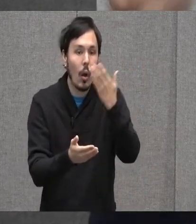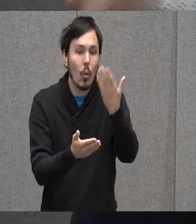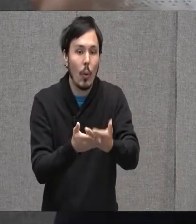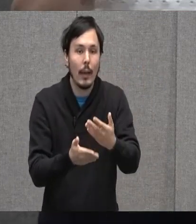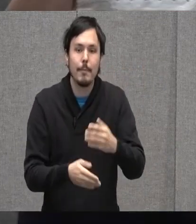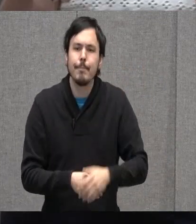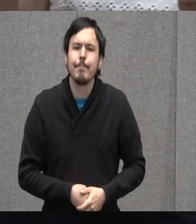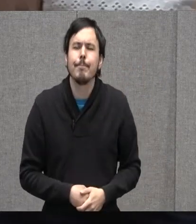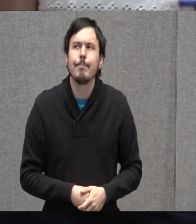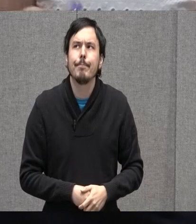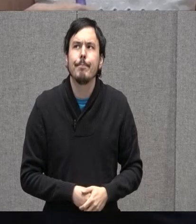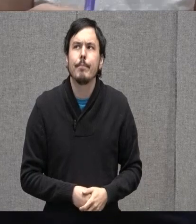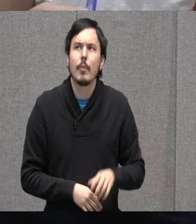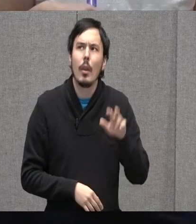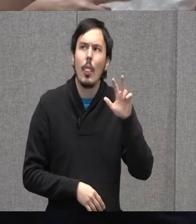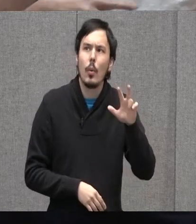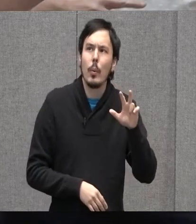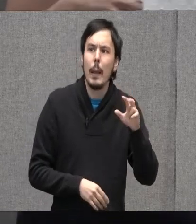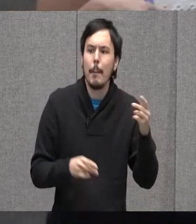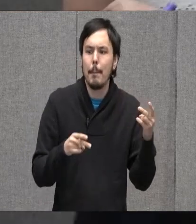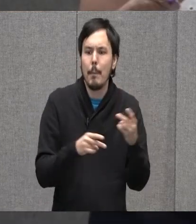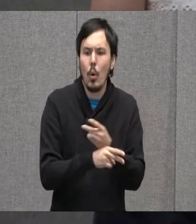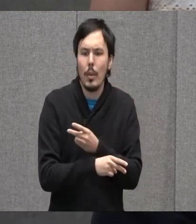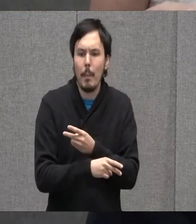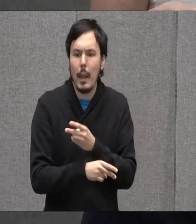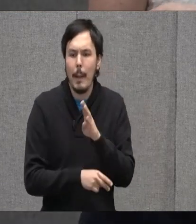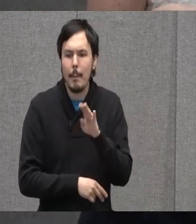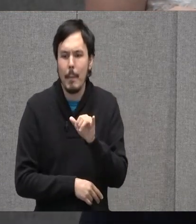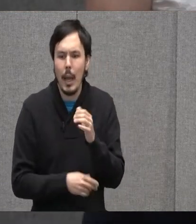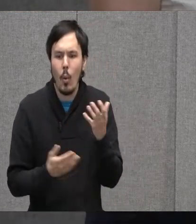What could I have multiplied three by to get 15?